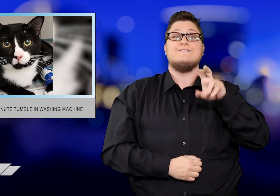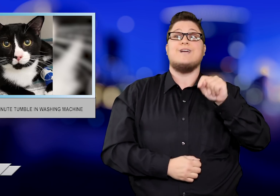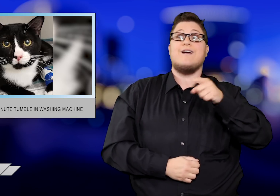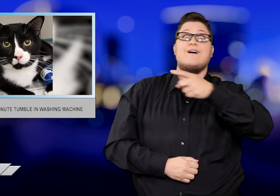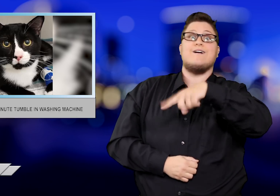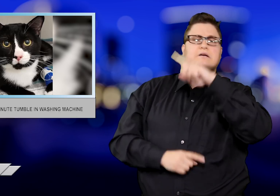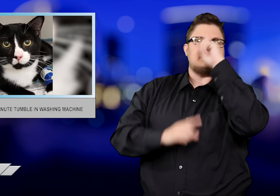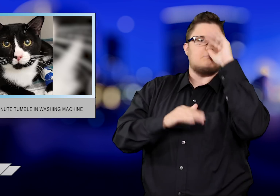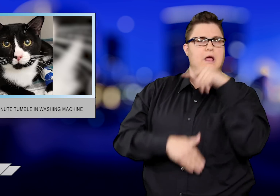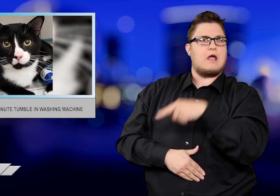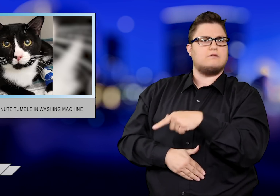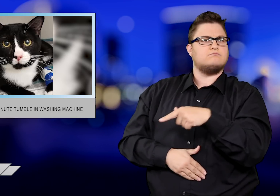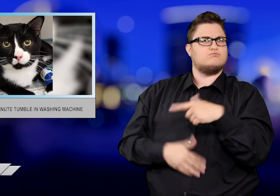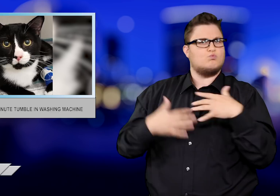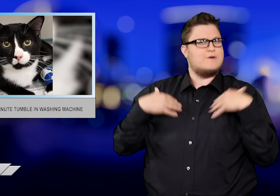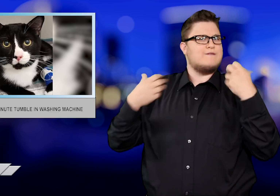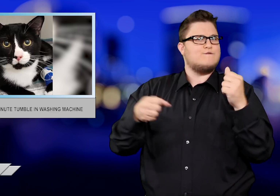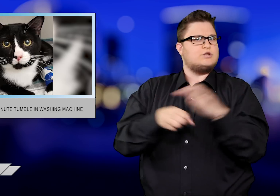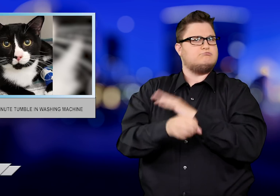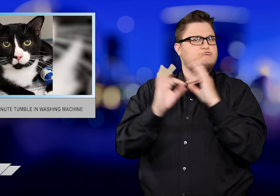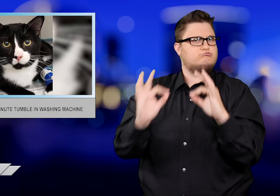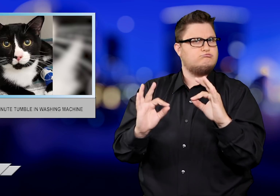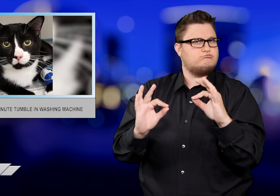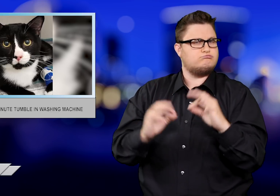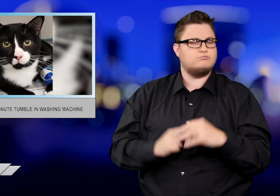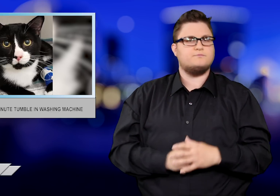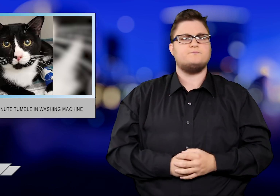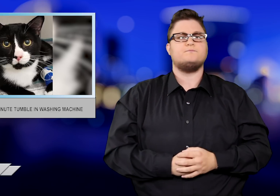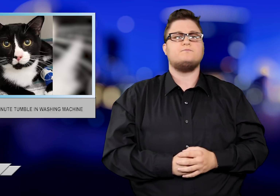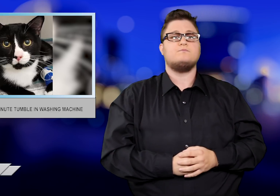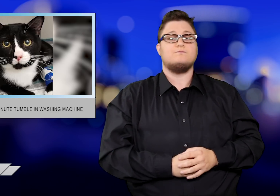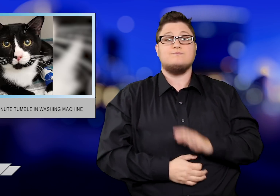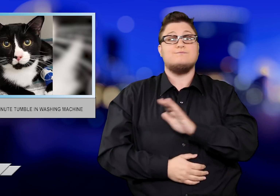The vets are expecting a full recovery.